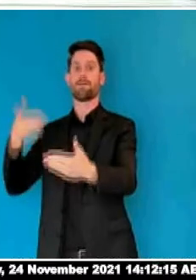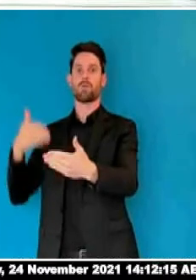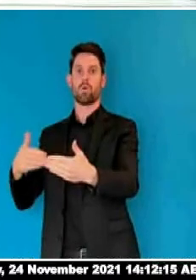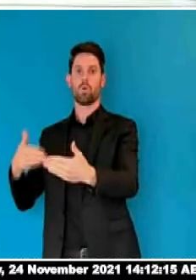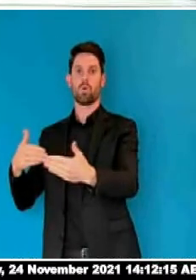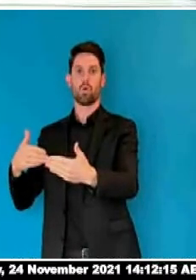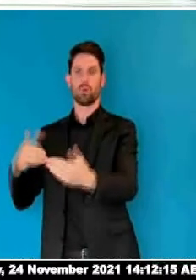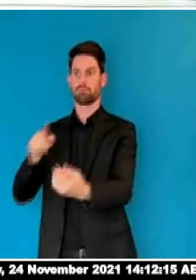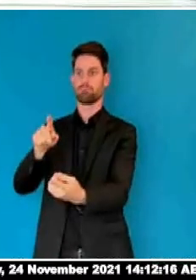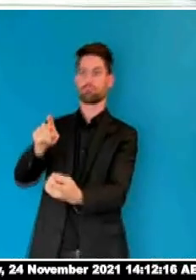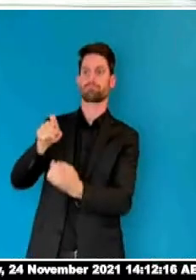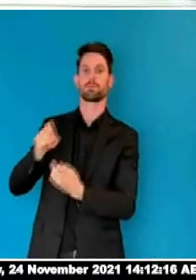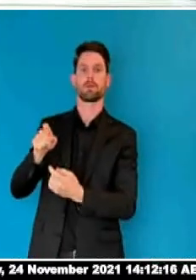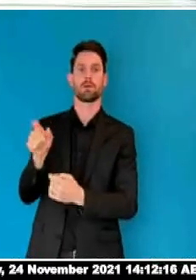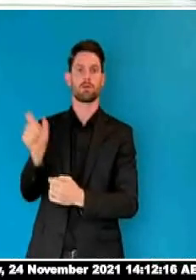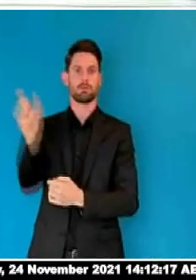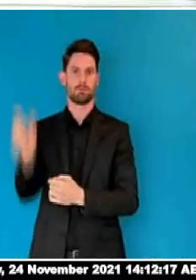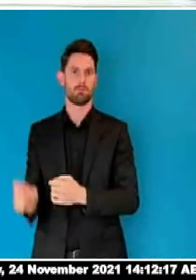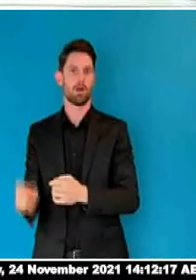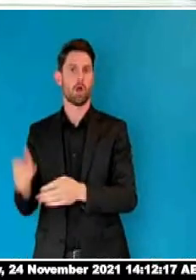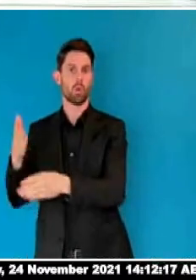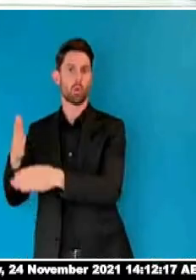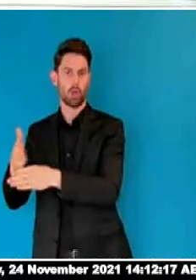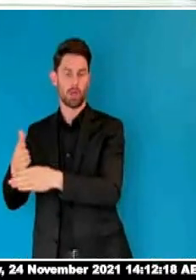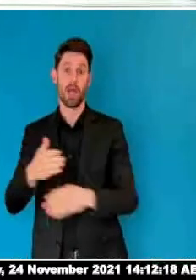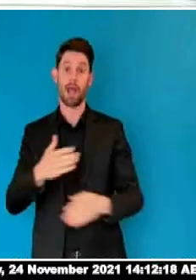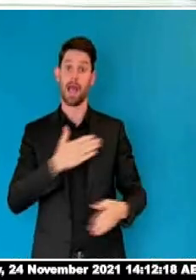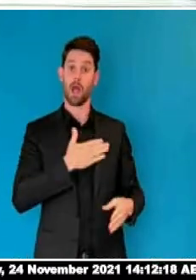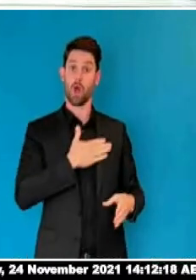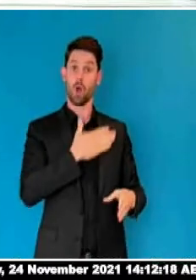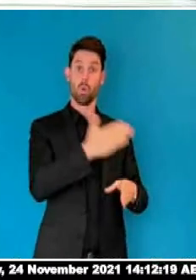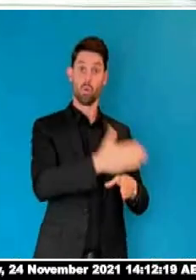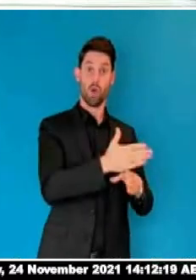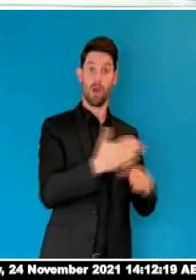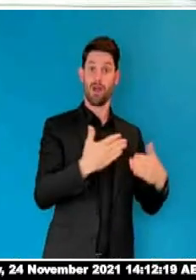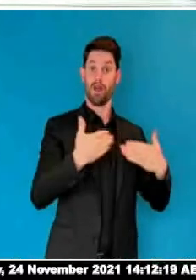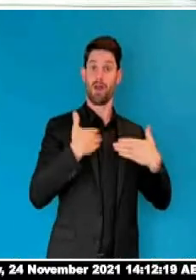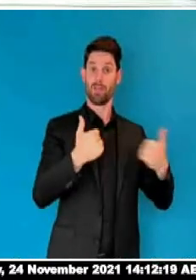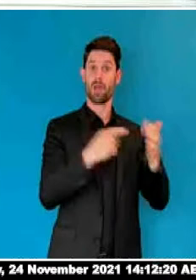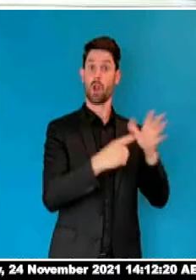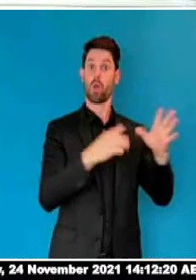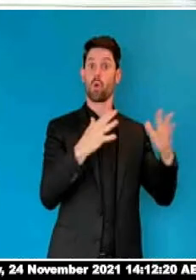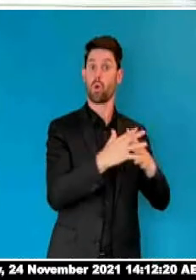Work health and safety laws operate post the engagement period, they come into play,